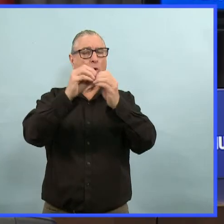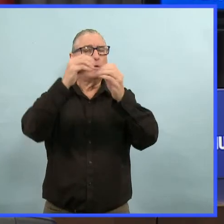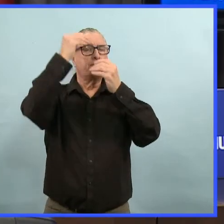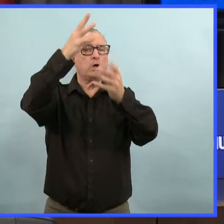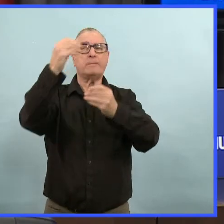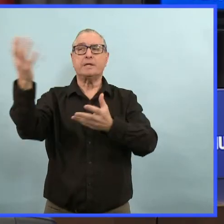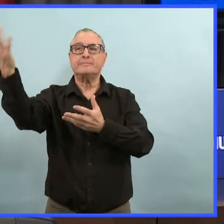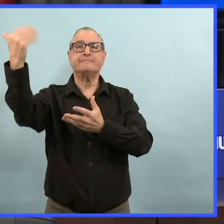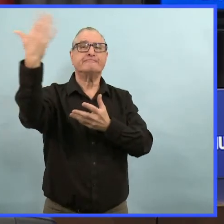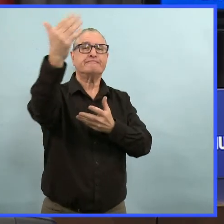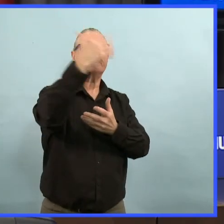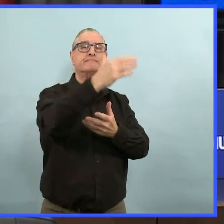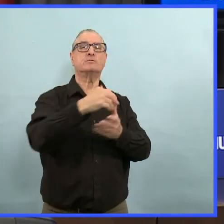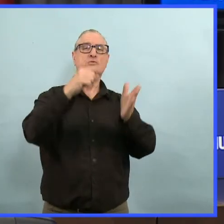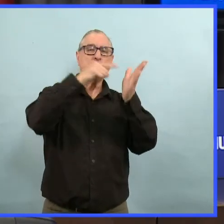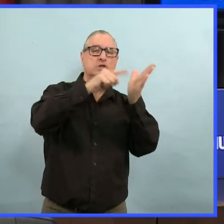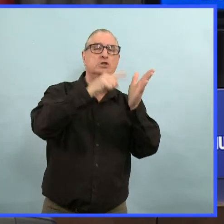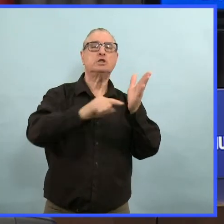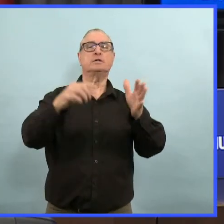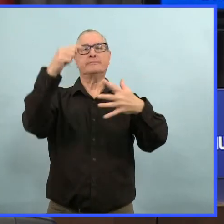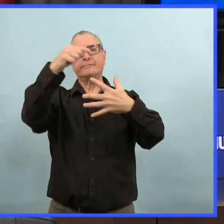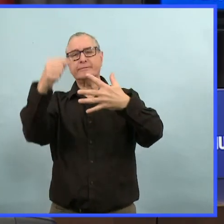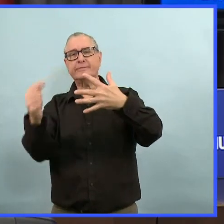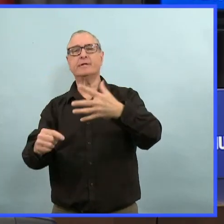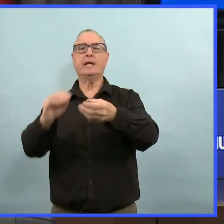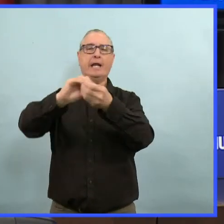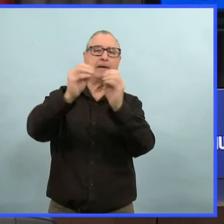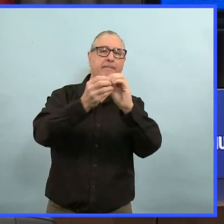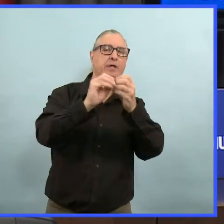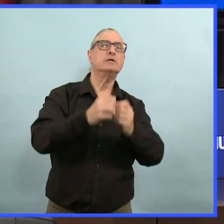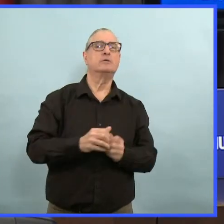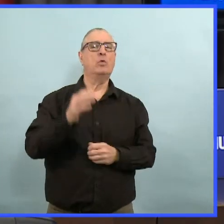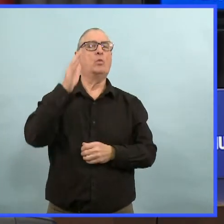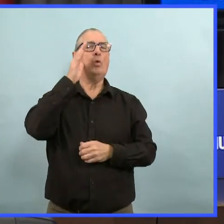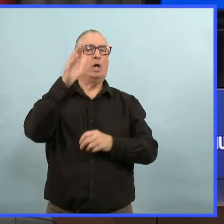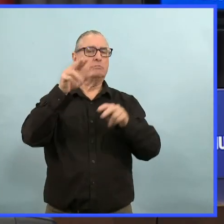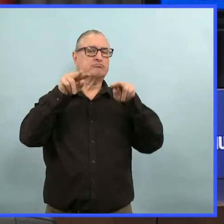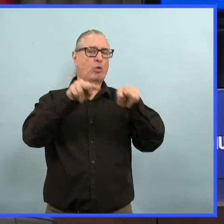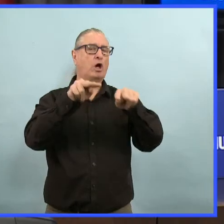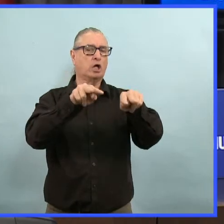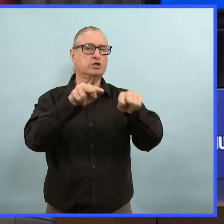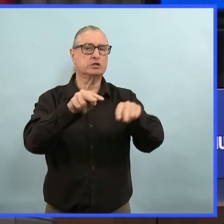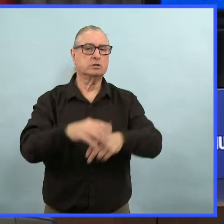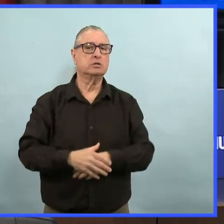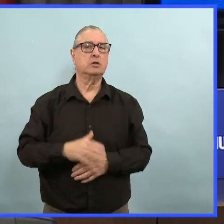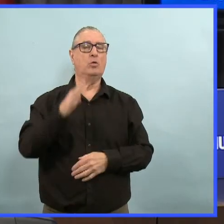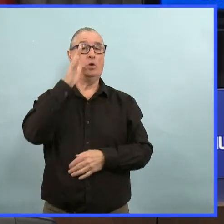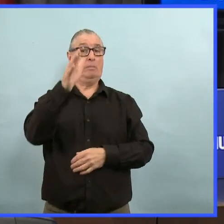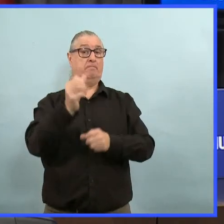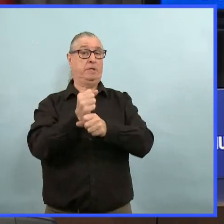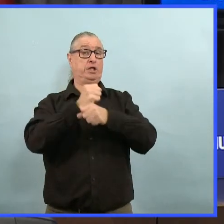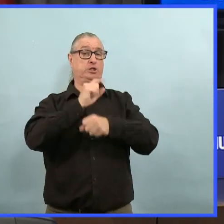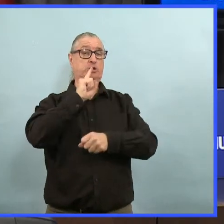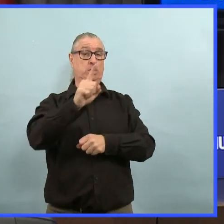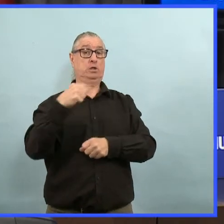as they will determine the appropriate levels of support needed to address demand key indicators